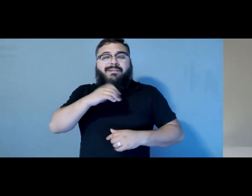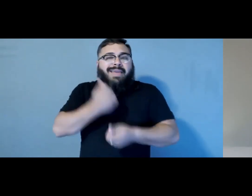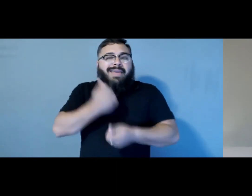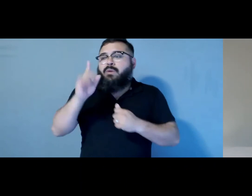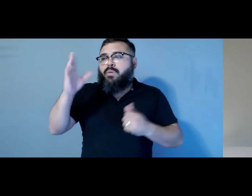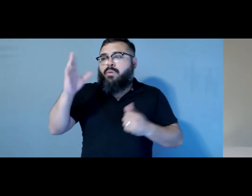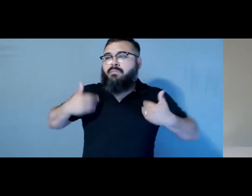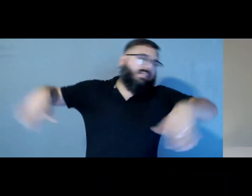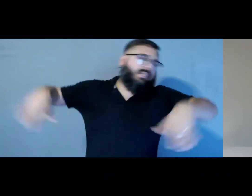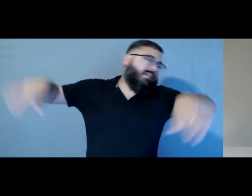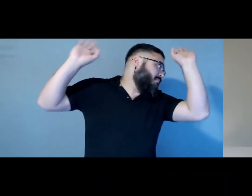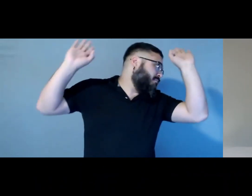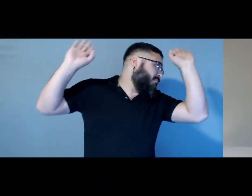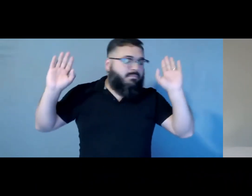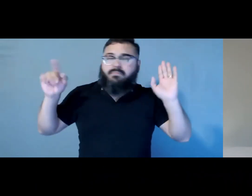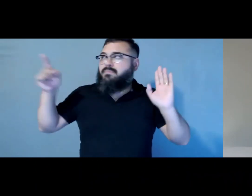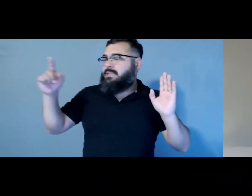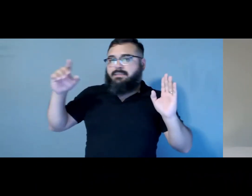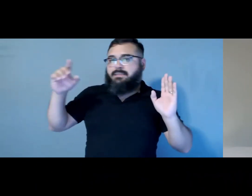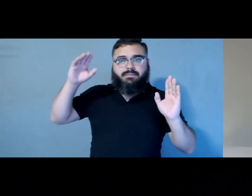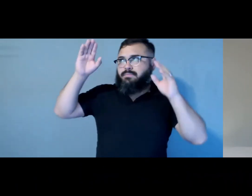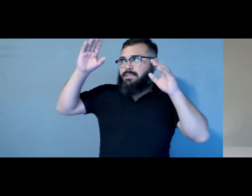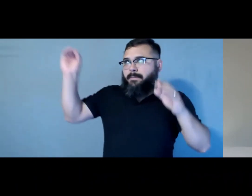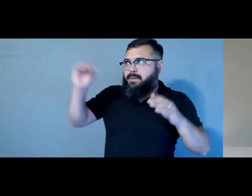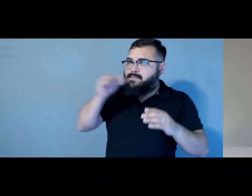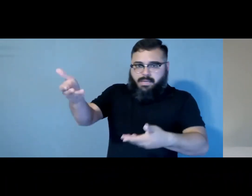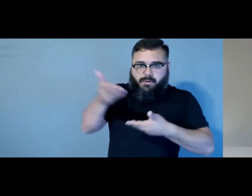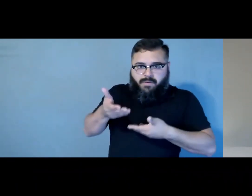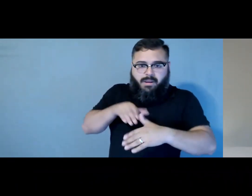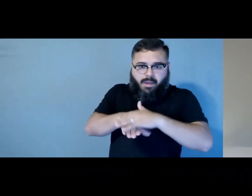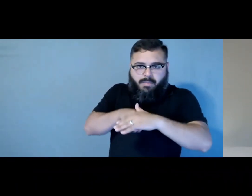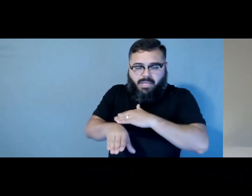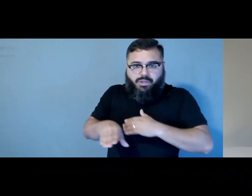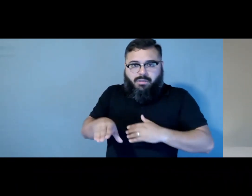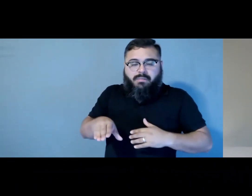okay, this person's never gonna provide this accommodation, then that would be considered an outright denial,